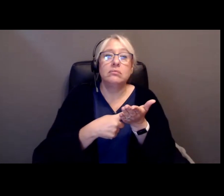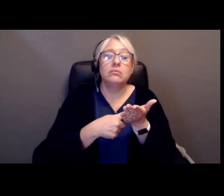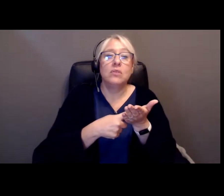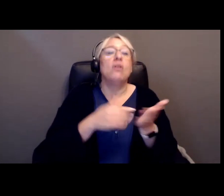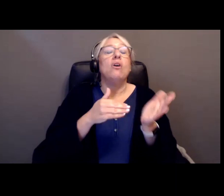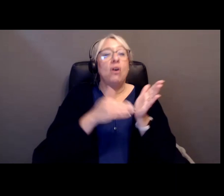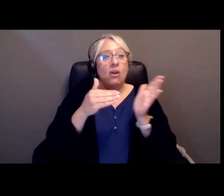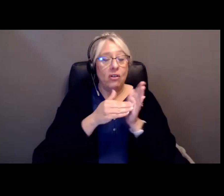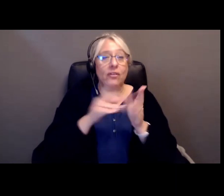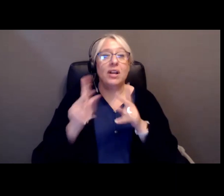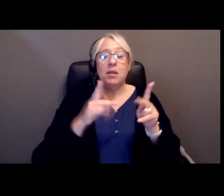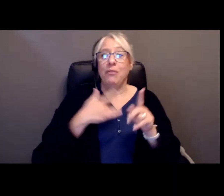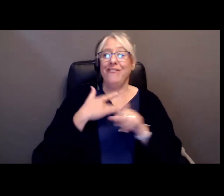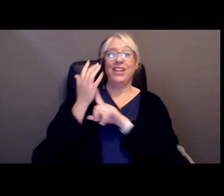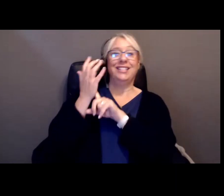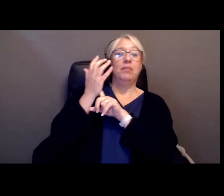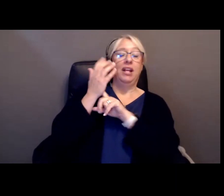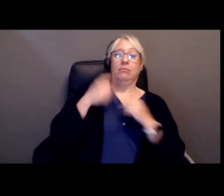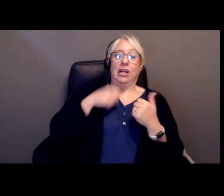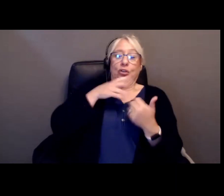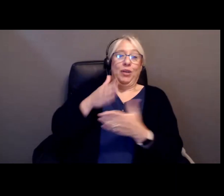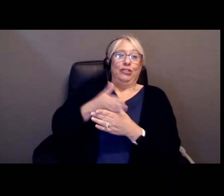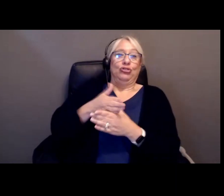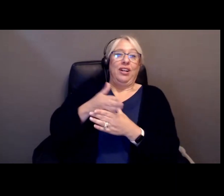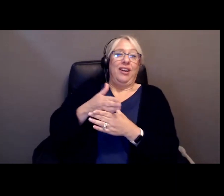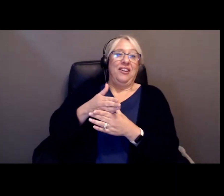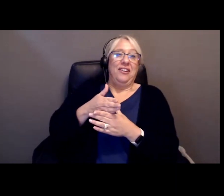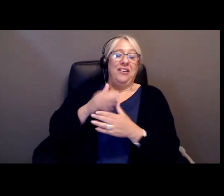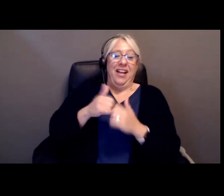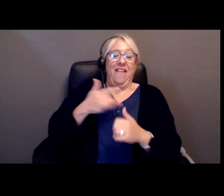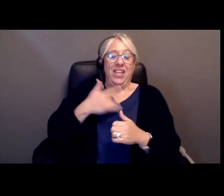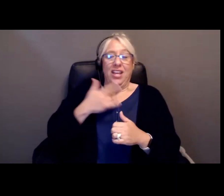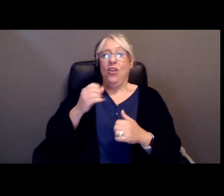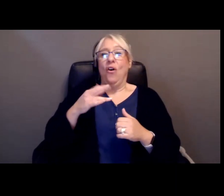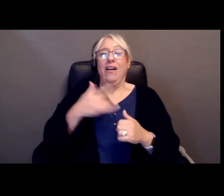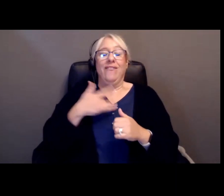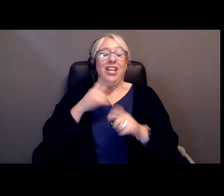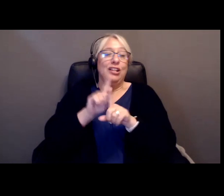are intimidated to share a way that they're feeling excluded or marginalized or sidelined.